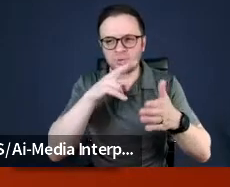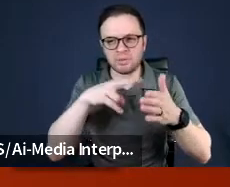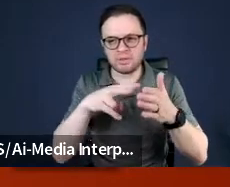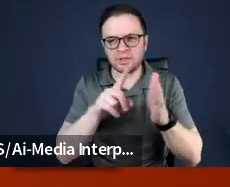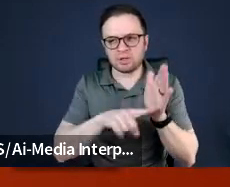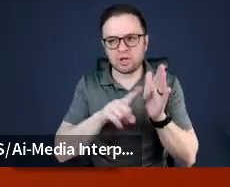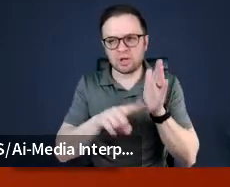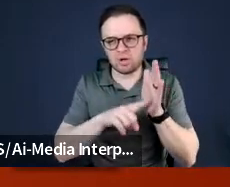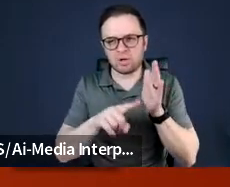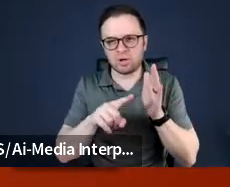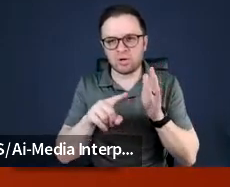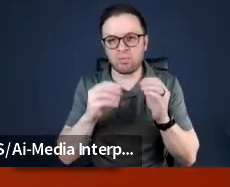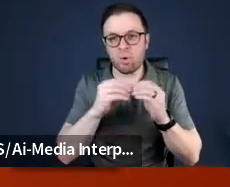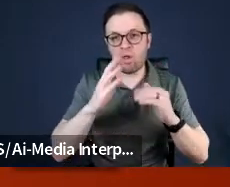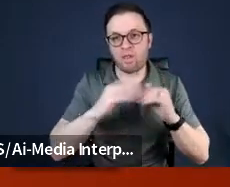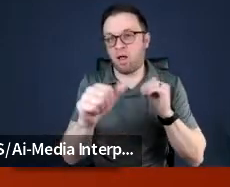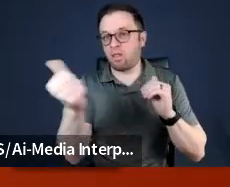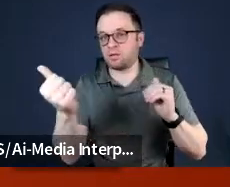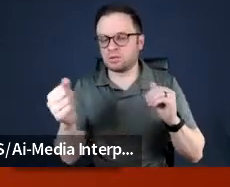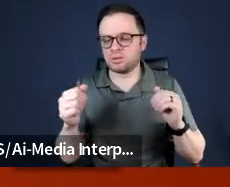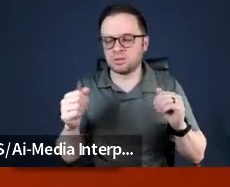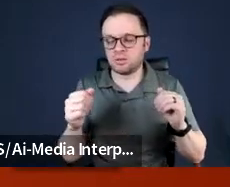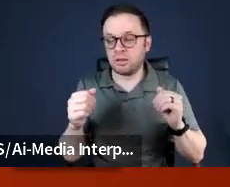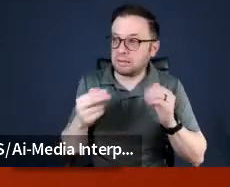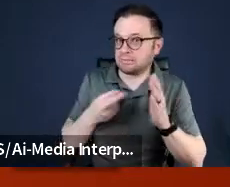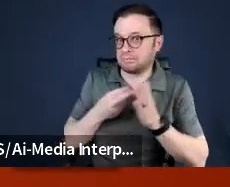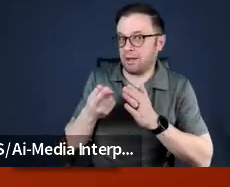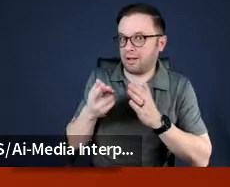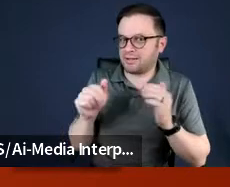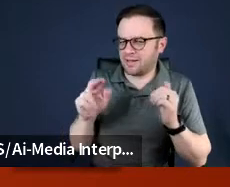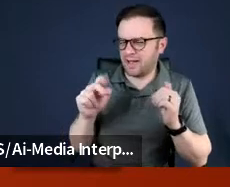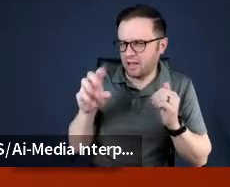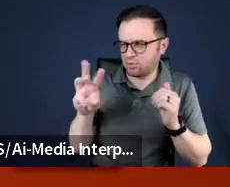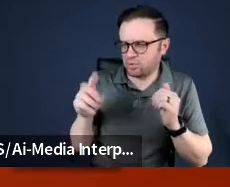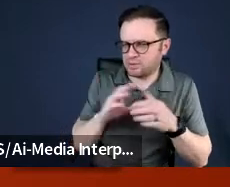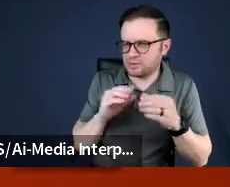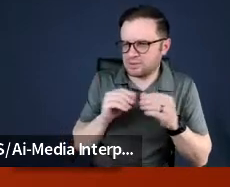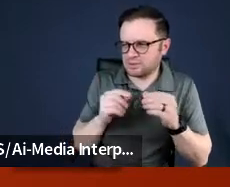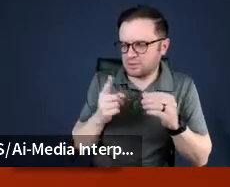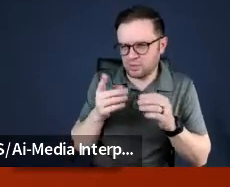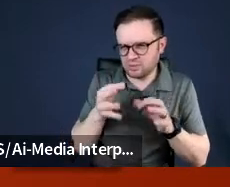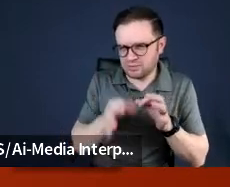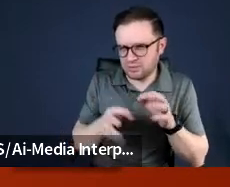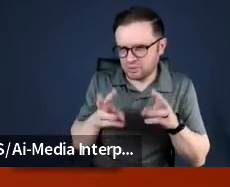We have a question from Laura, do you recommend any readability checkers? To tell you the truth,